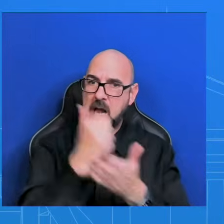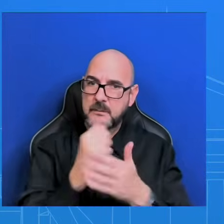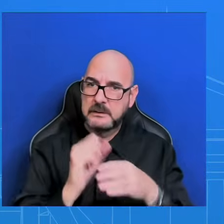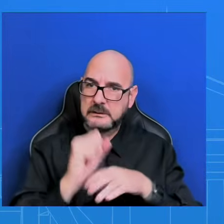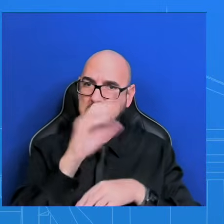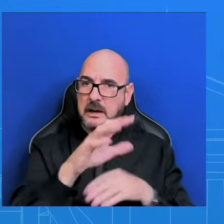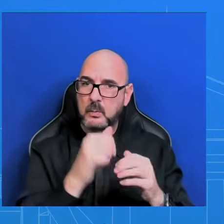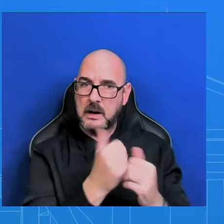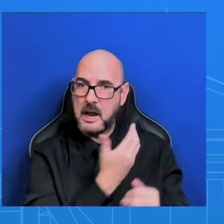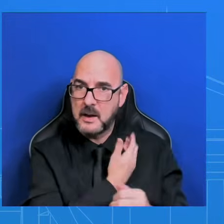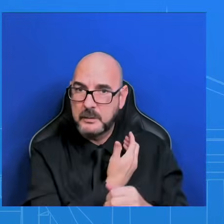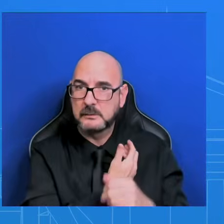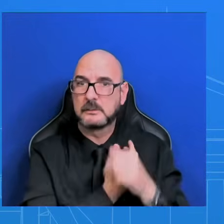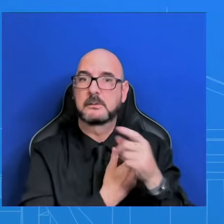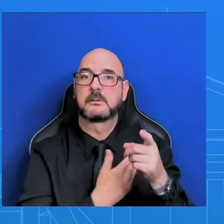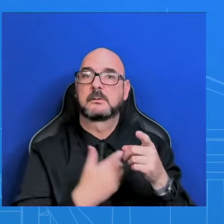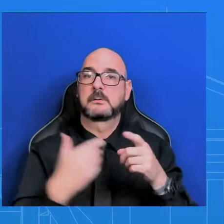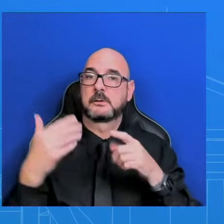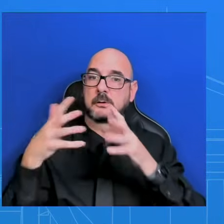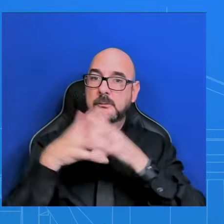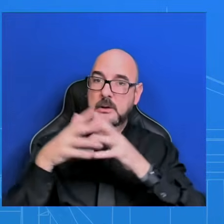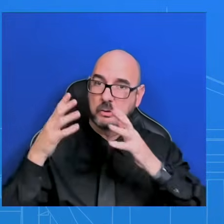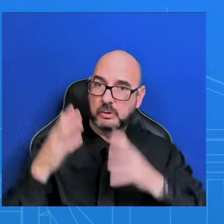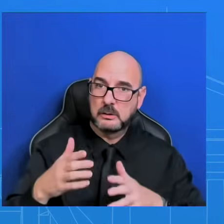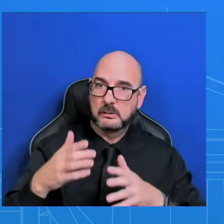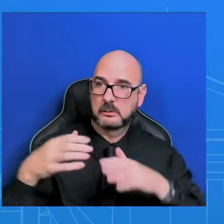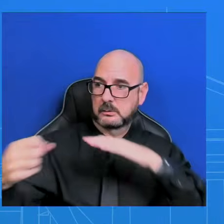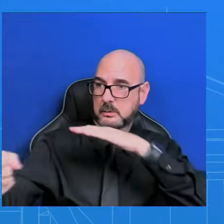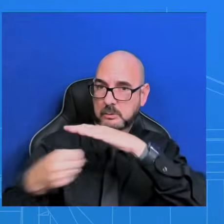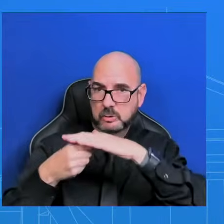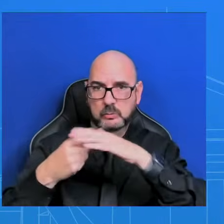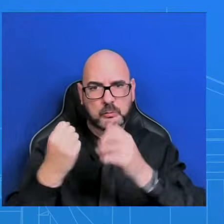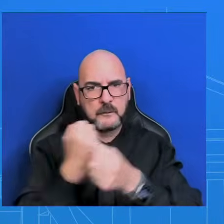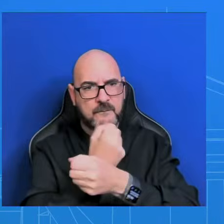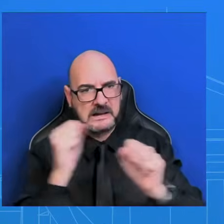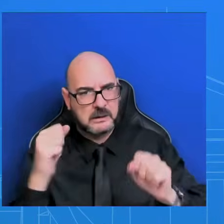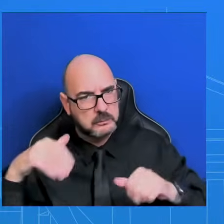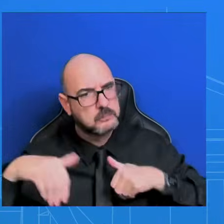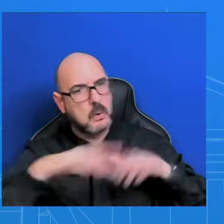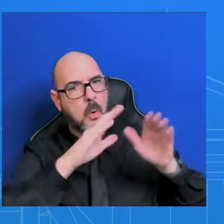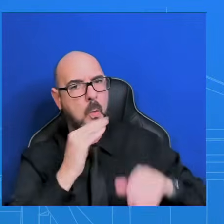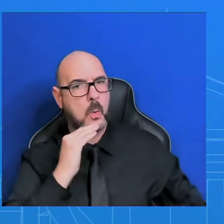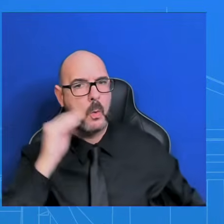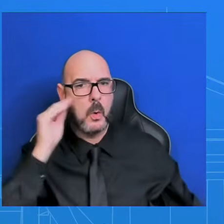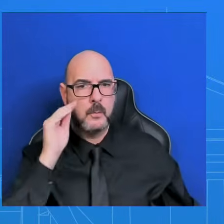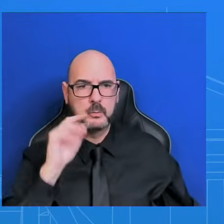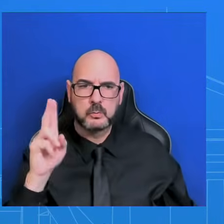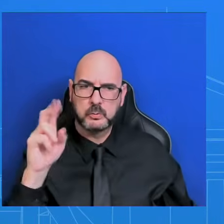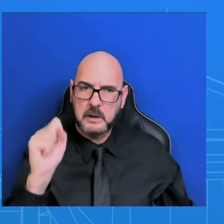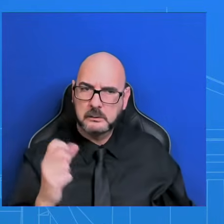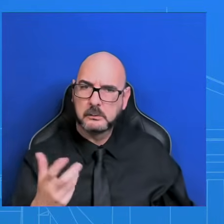and trying to continue these pauses -- these humanitarian pauses that you have seen the President lead on. And they have been very successful, as --